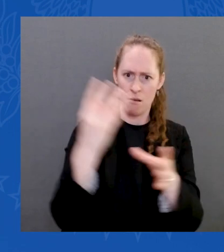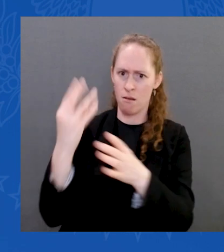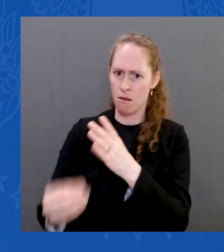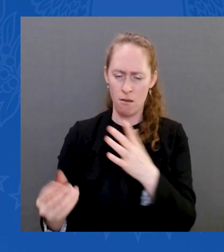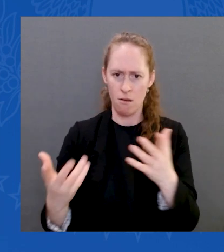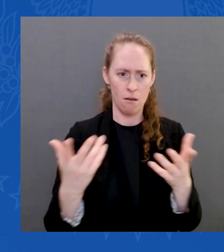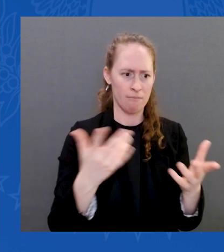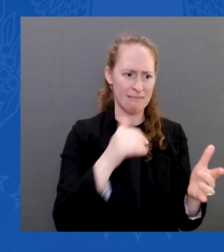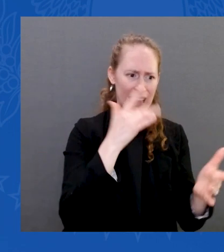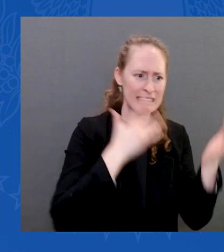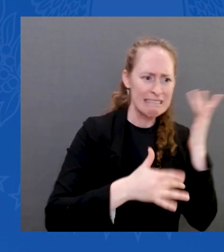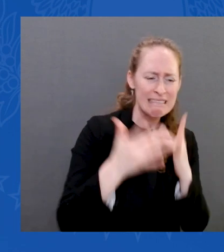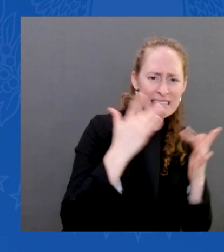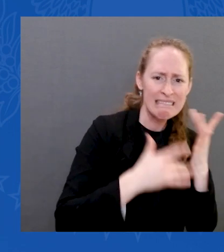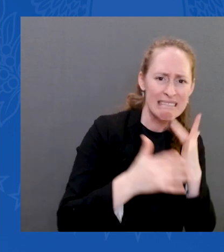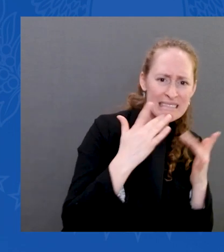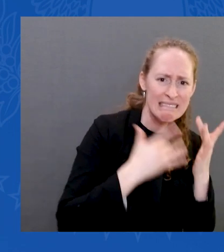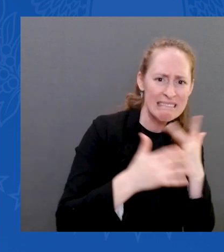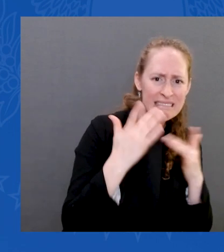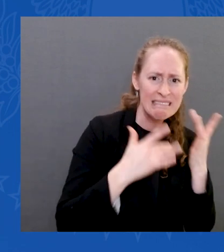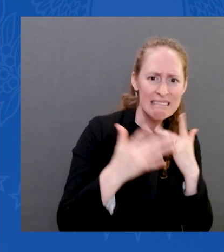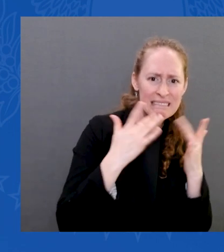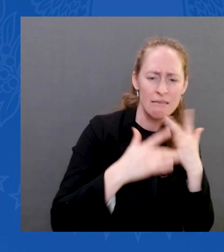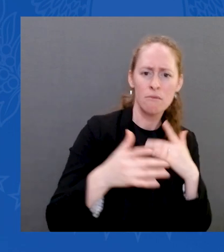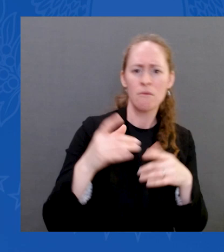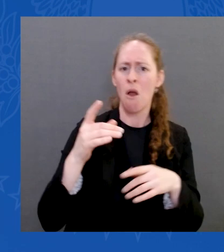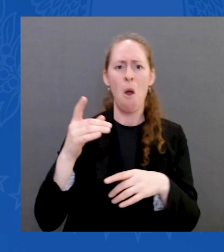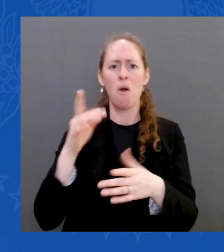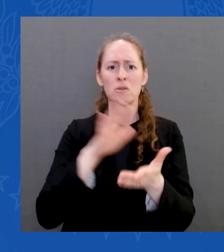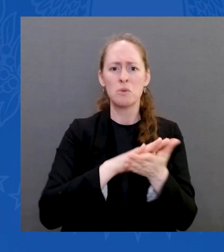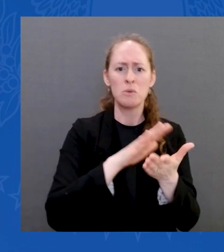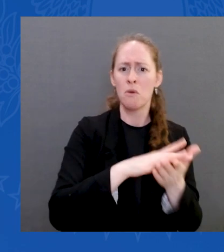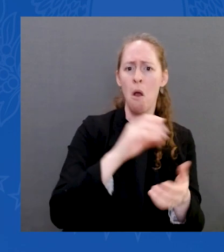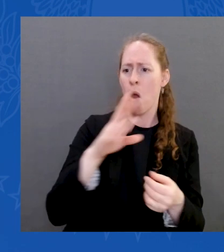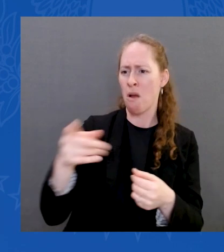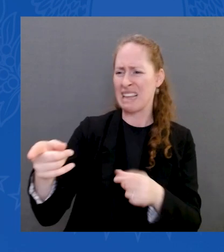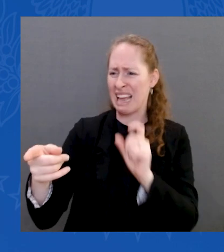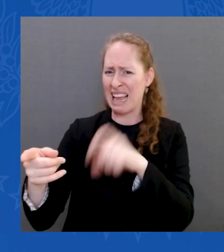we're proposing a $19 billion increase in Title I schools --